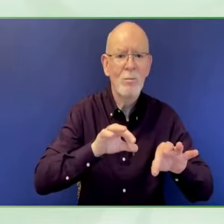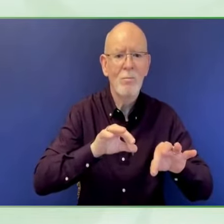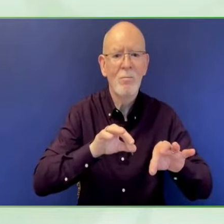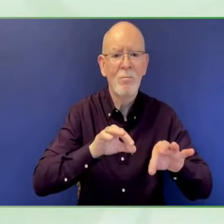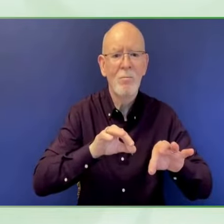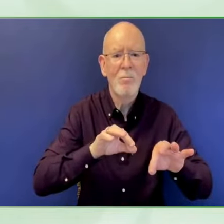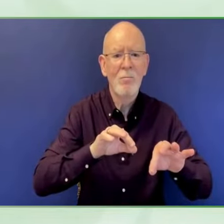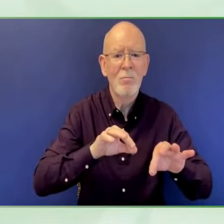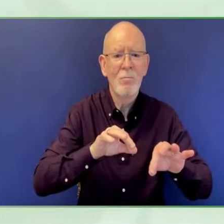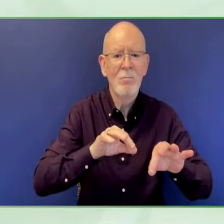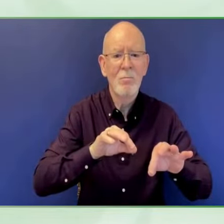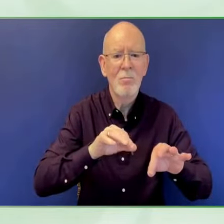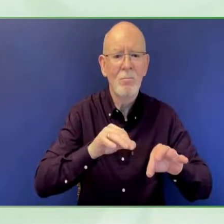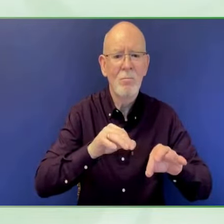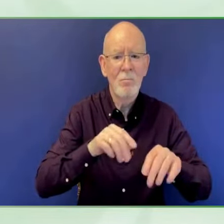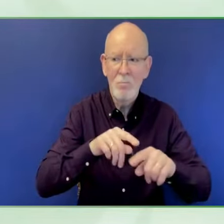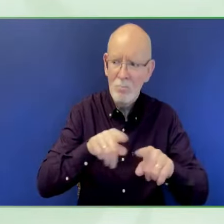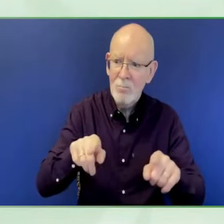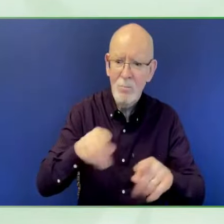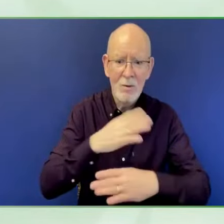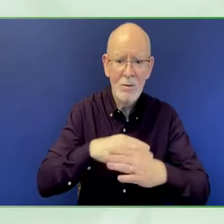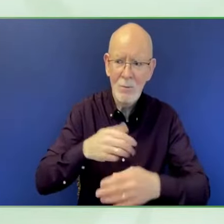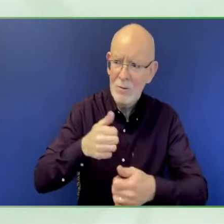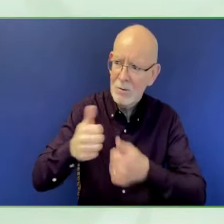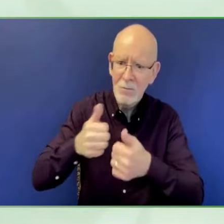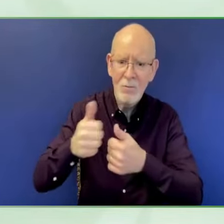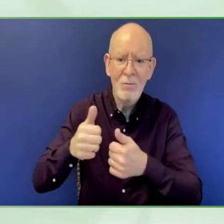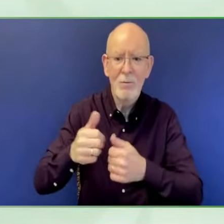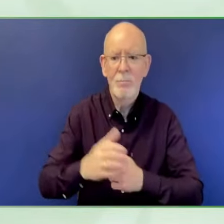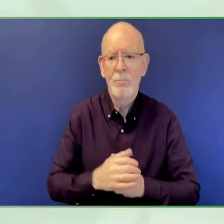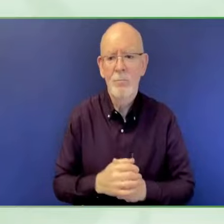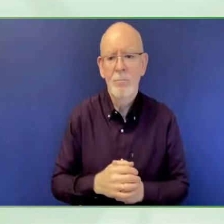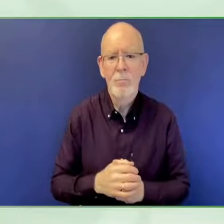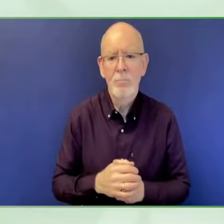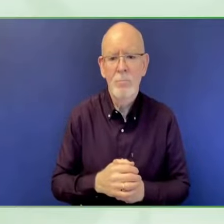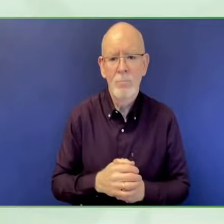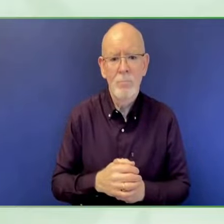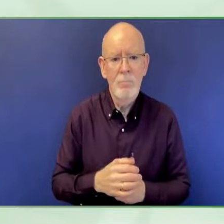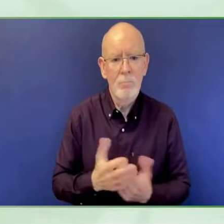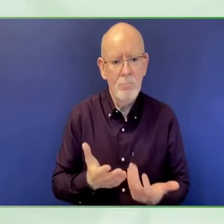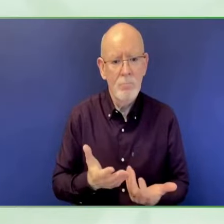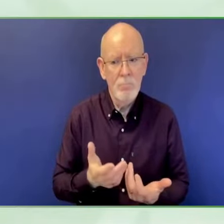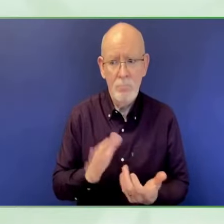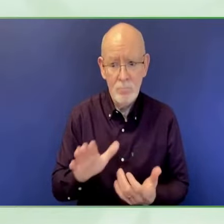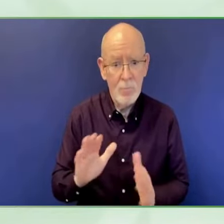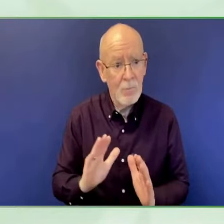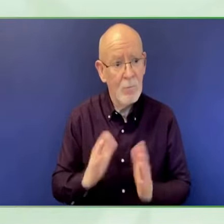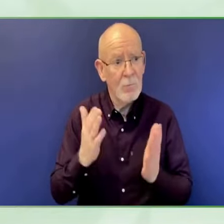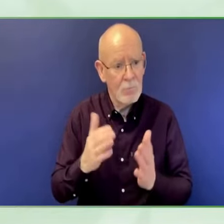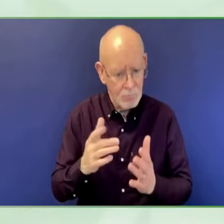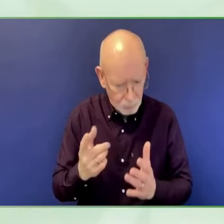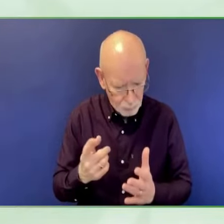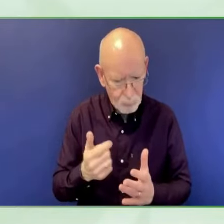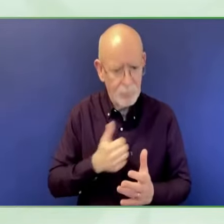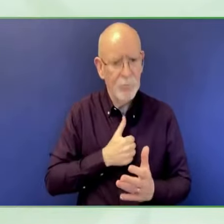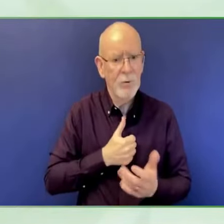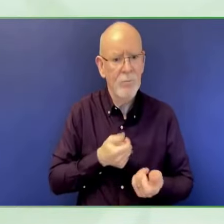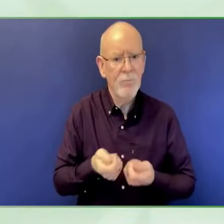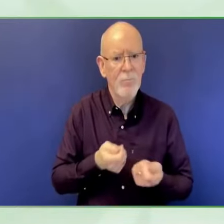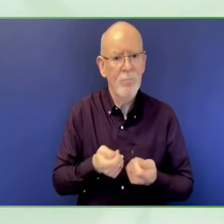On how and where and with whom to live.